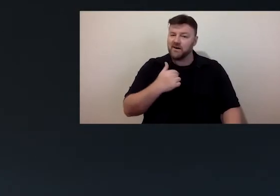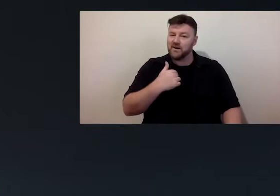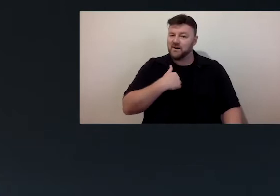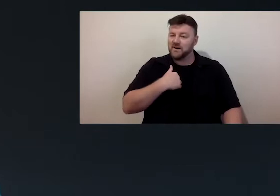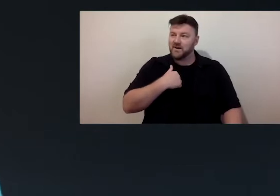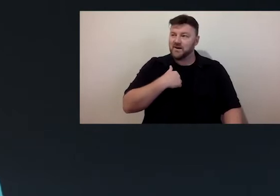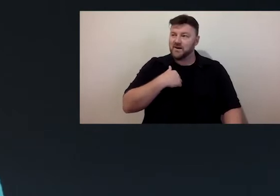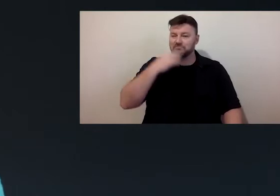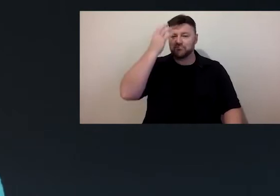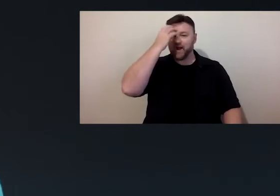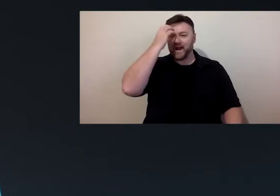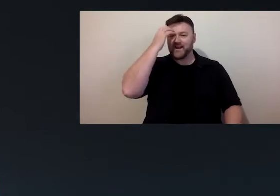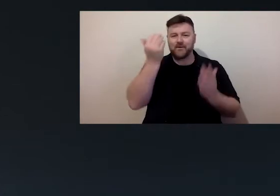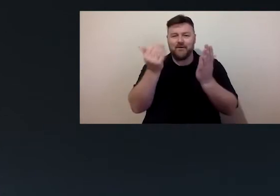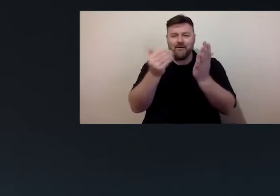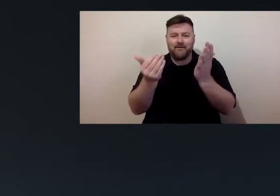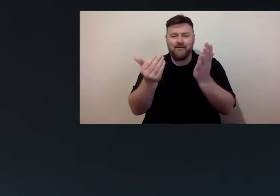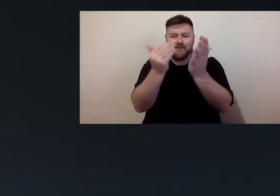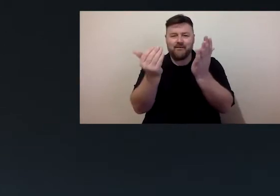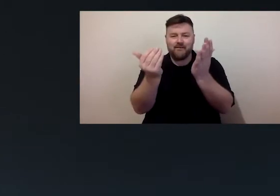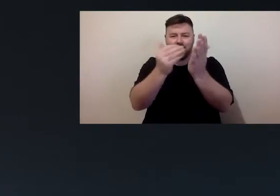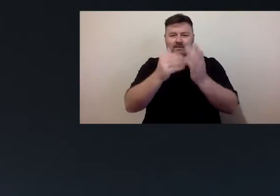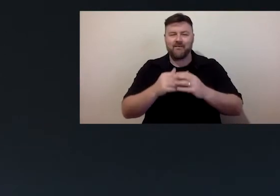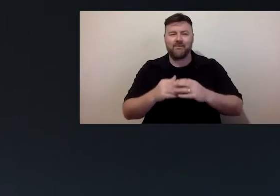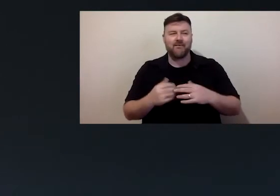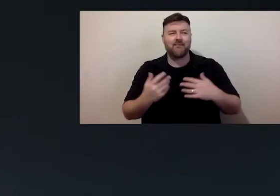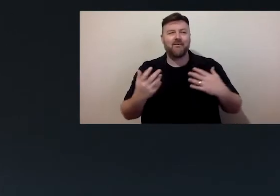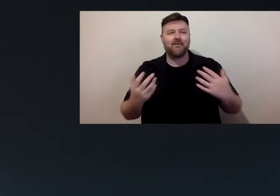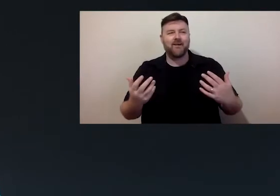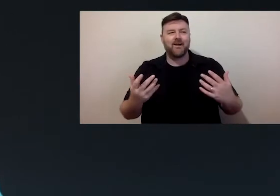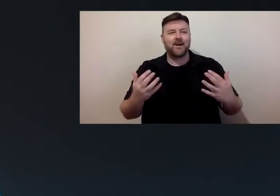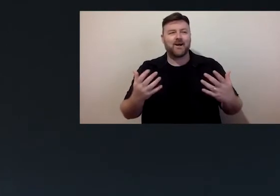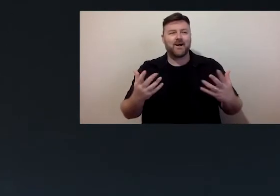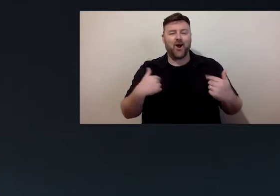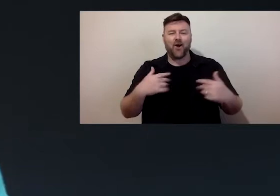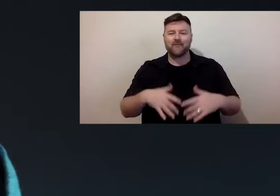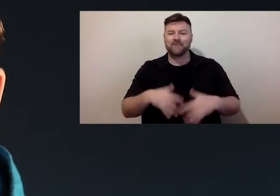frames. And there was always a joy, or an excitement, of showing the